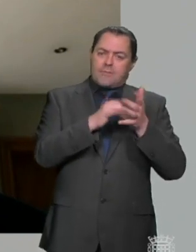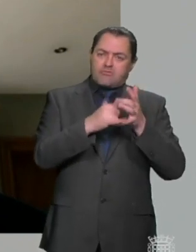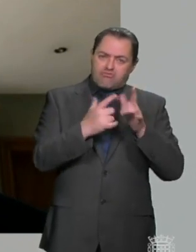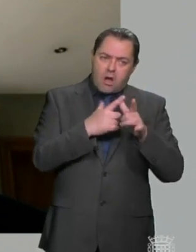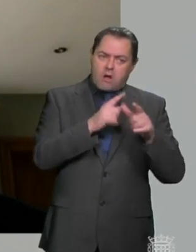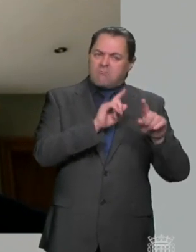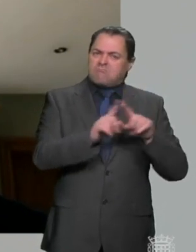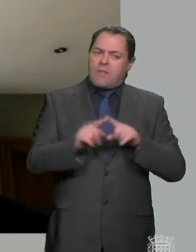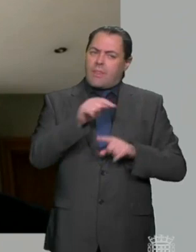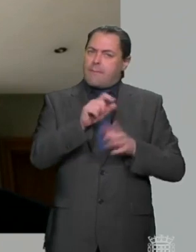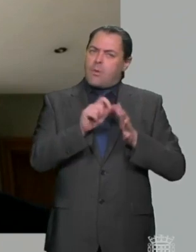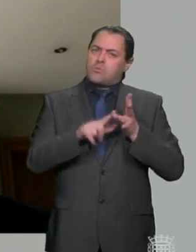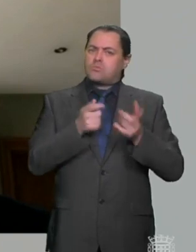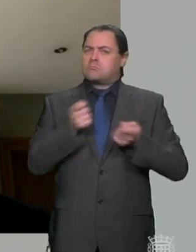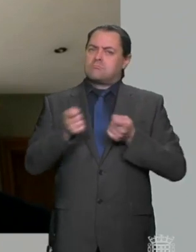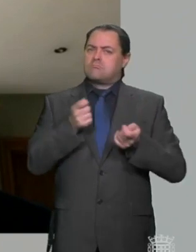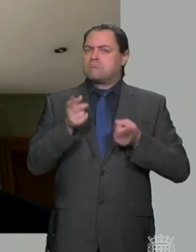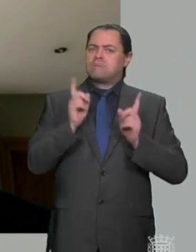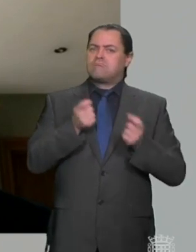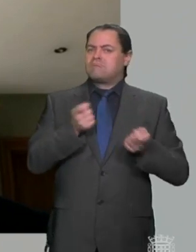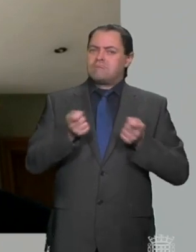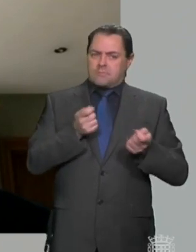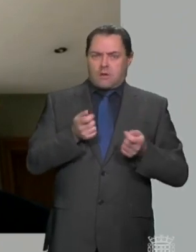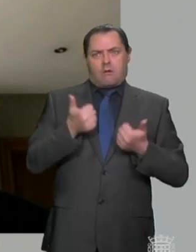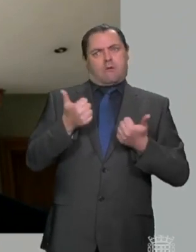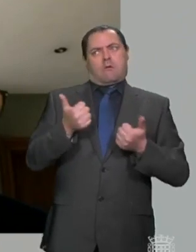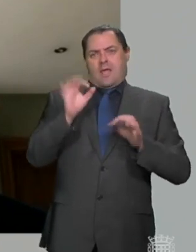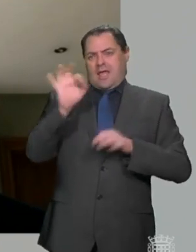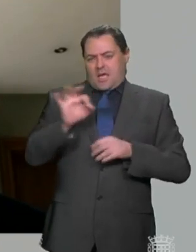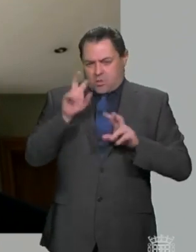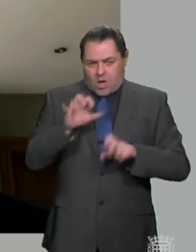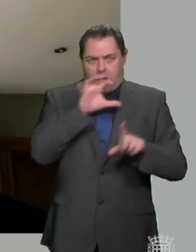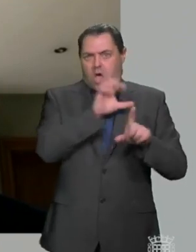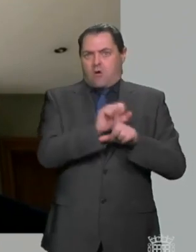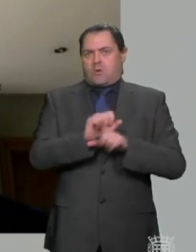I am grateful that the vital inquiry of Sir Wyn Williams into that scandal has now been